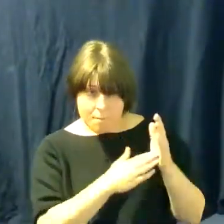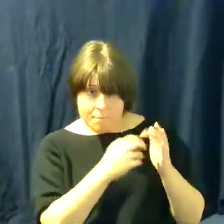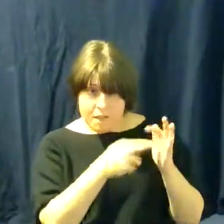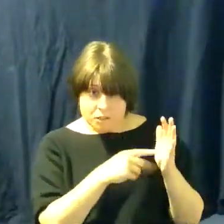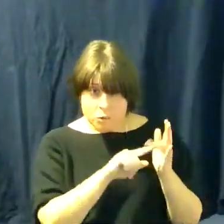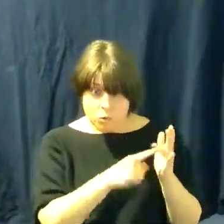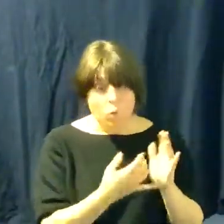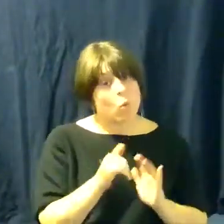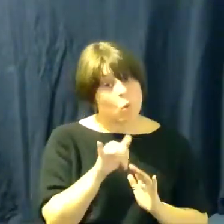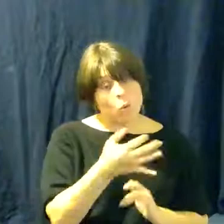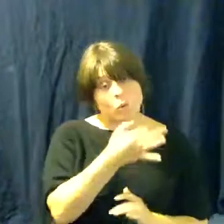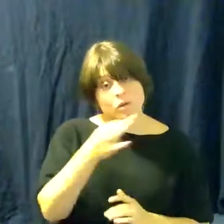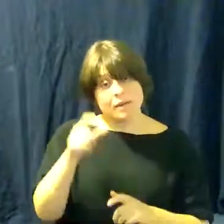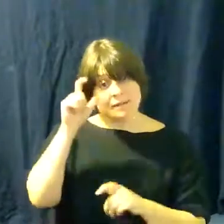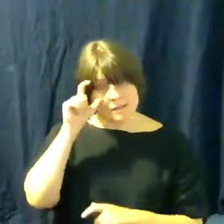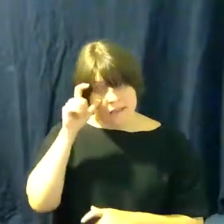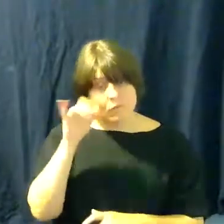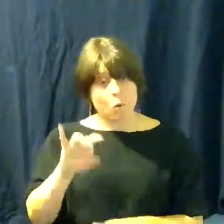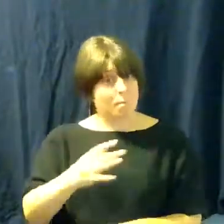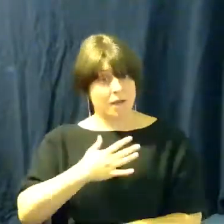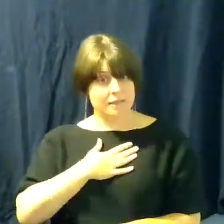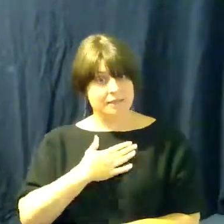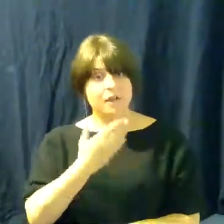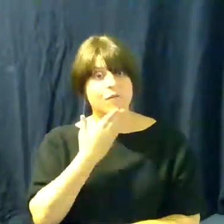, you can approach them directly and ask them if they would be willing to be a